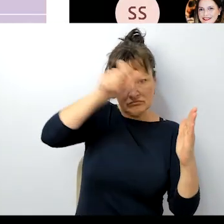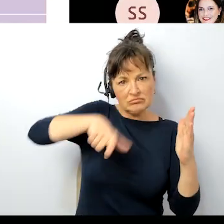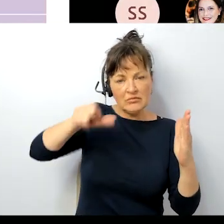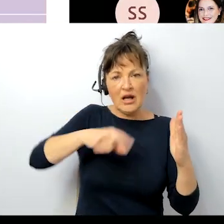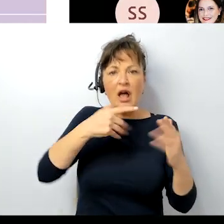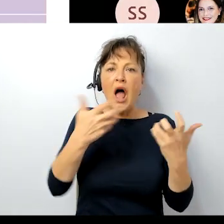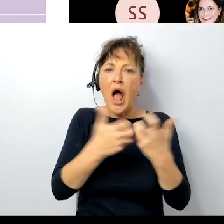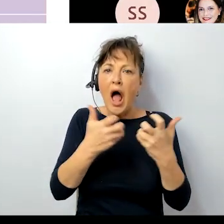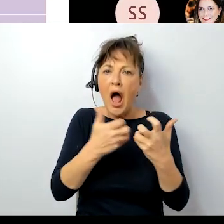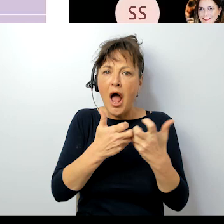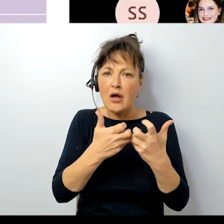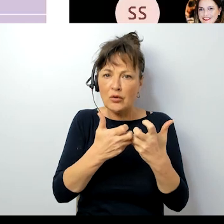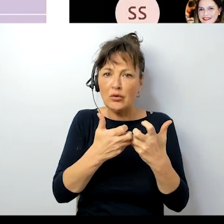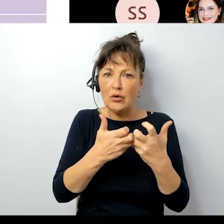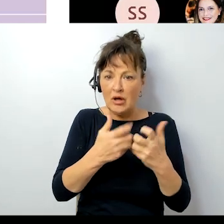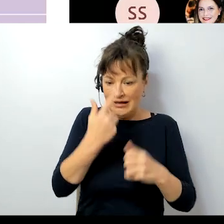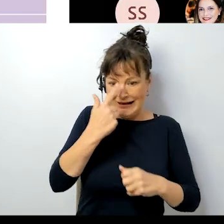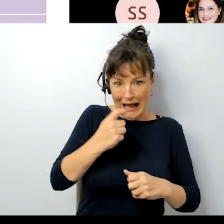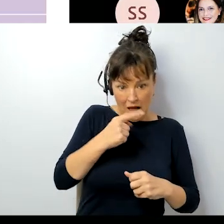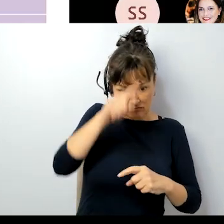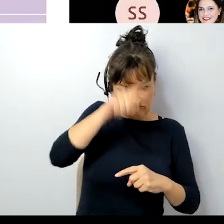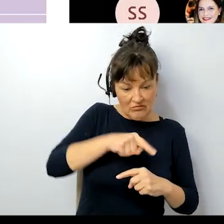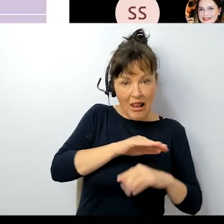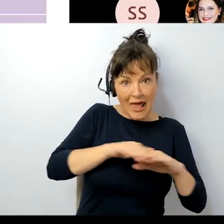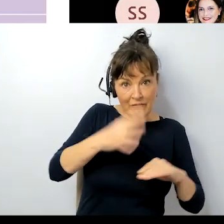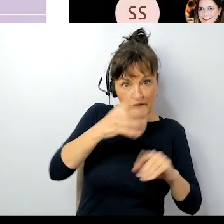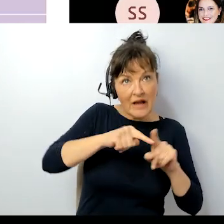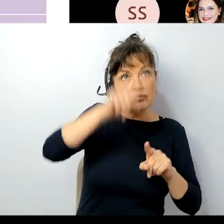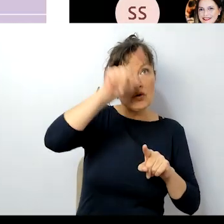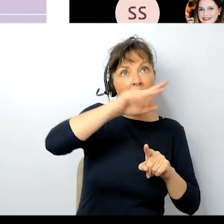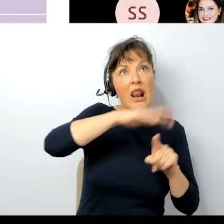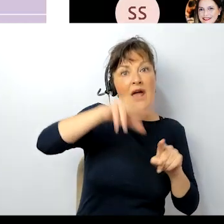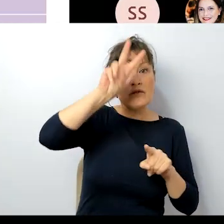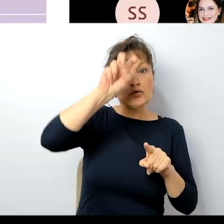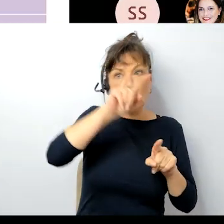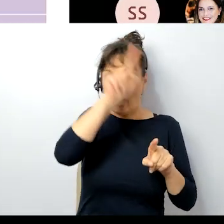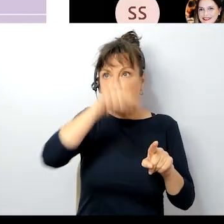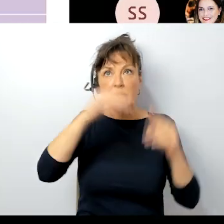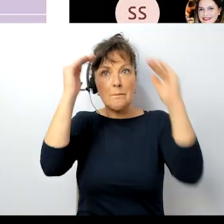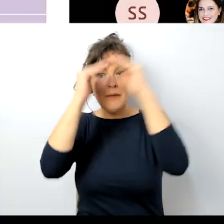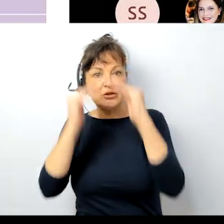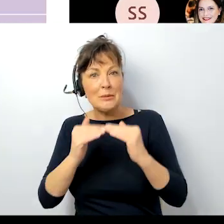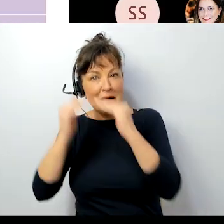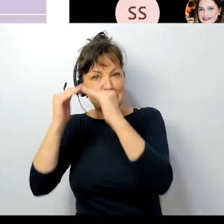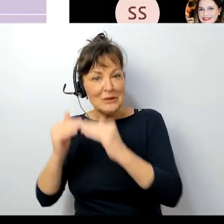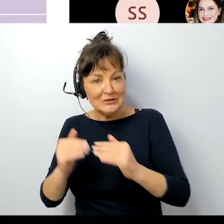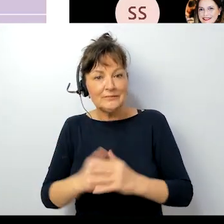are comparable to other qualifications from SCQF Level 5 through to level 12.